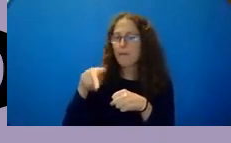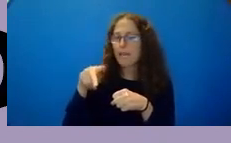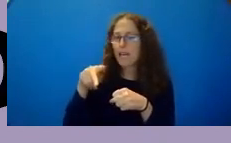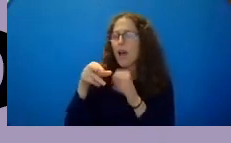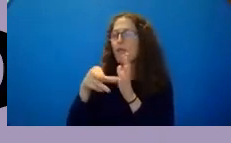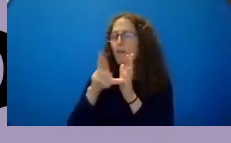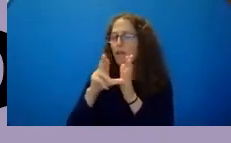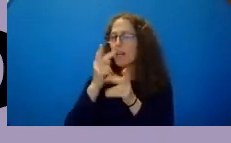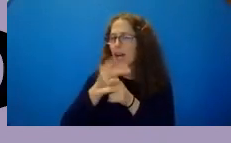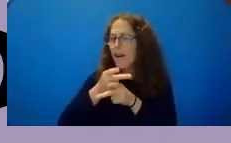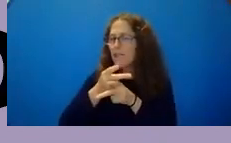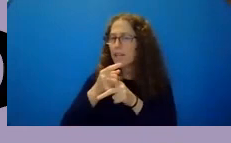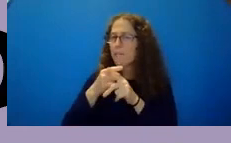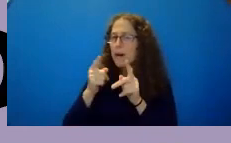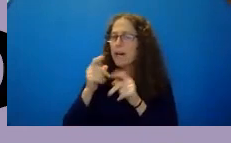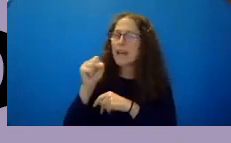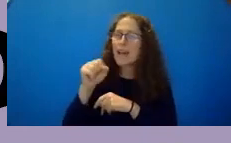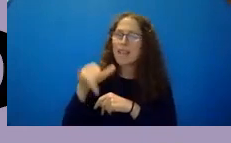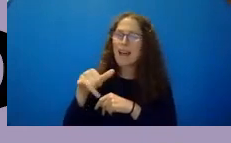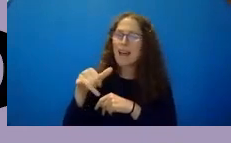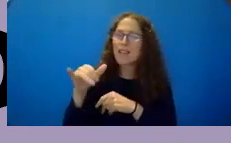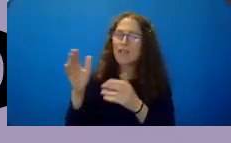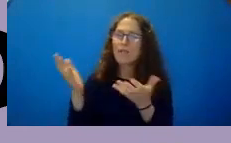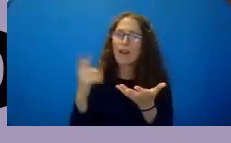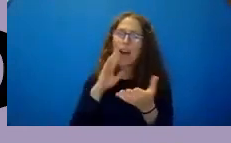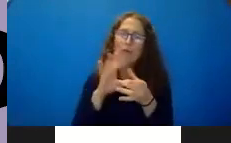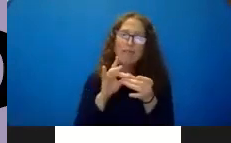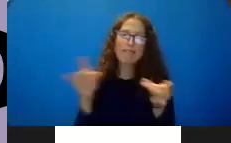SAME AND THE GOALS ARE THE SAME. I WOULD JUST MAKE SURE